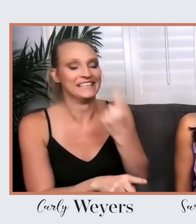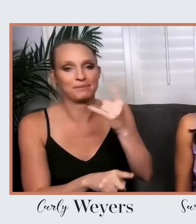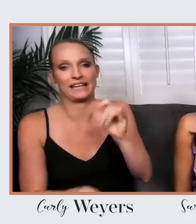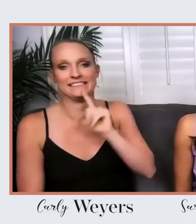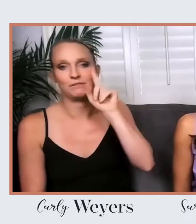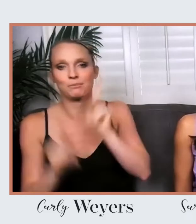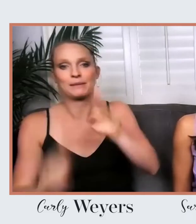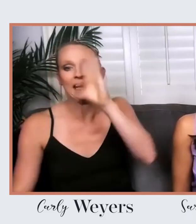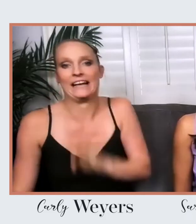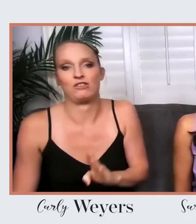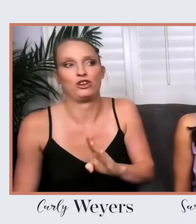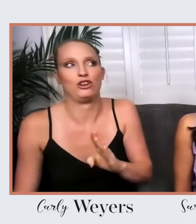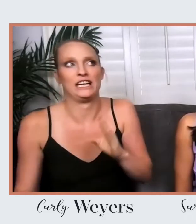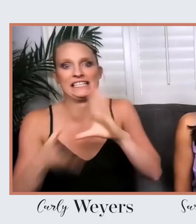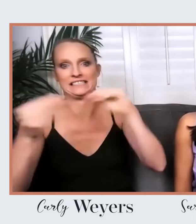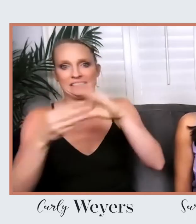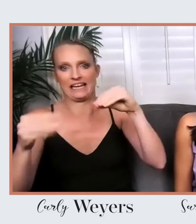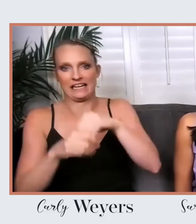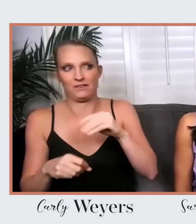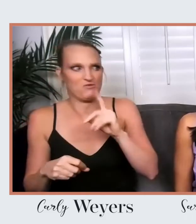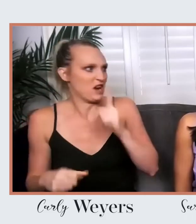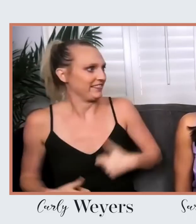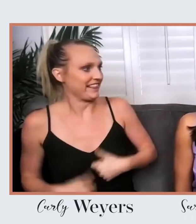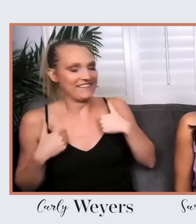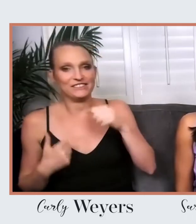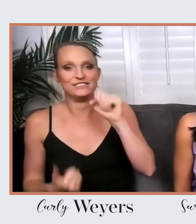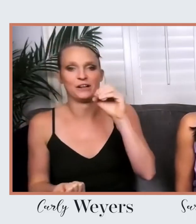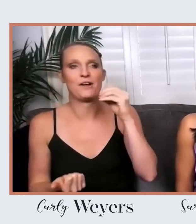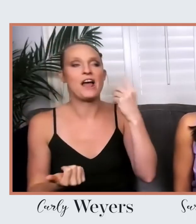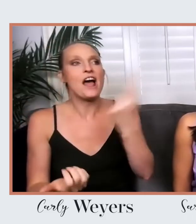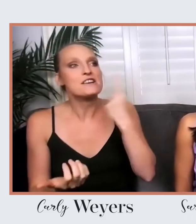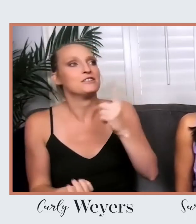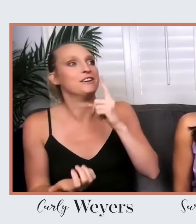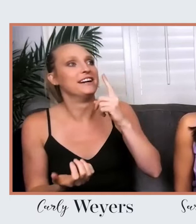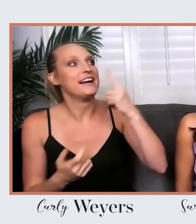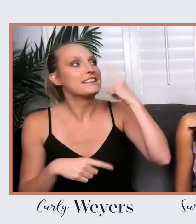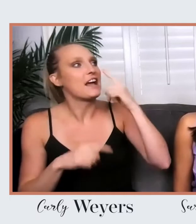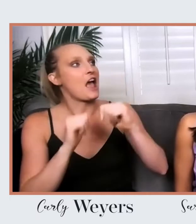like something a hearing person would say, that's something that would be never said by a deaf person in real life and so I always think